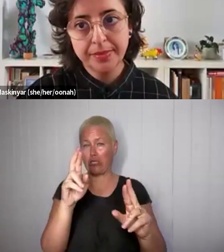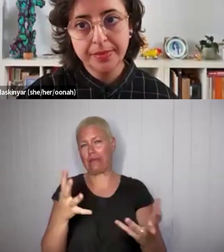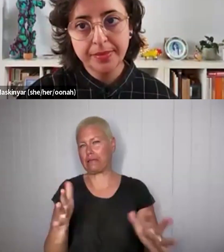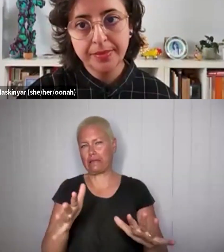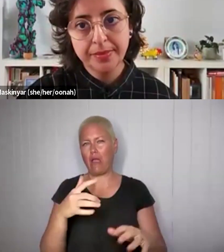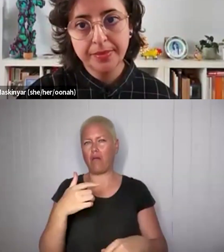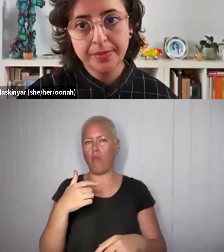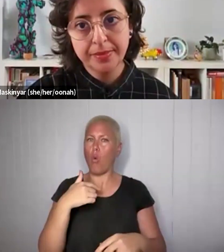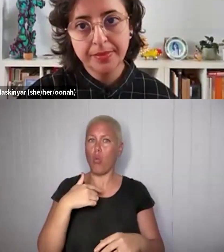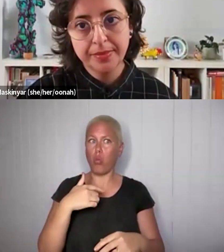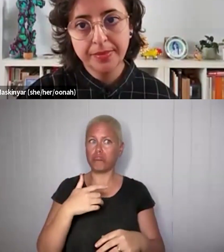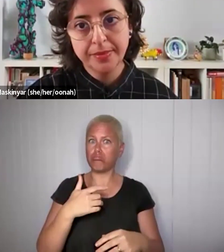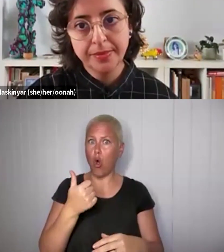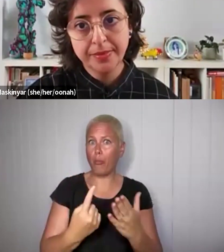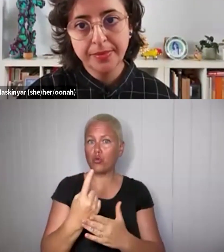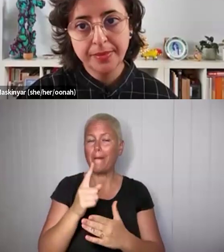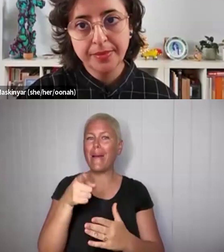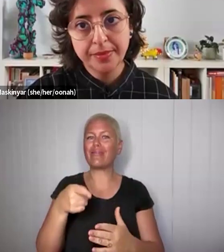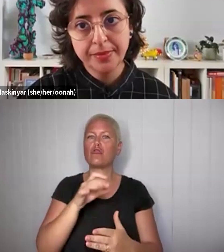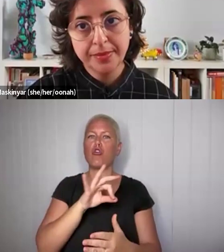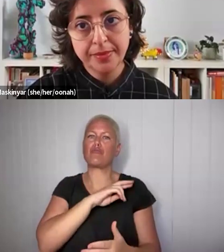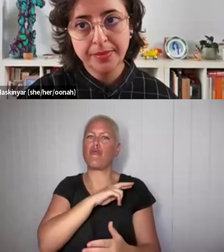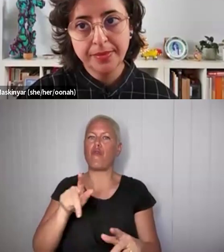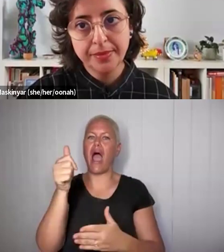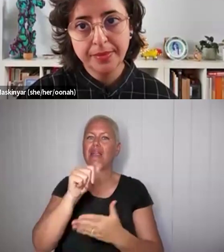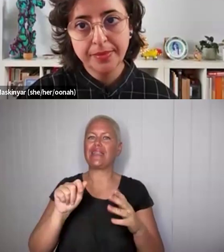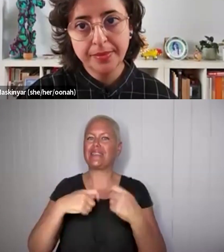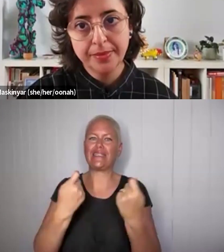but that is not the responsibility of the artistic team, that is Creative Australia's responsibility.